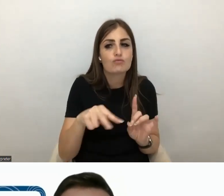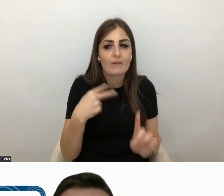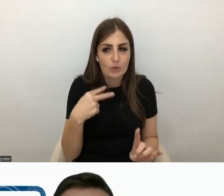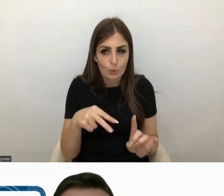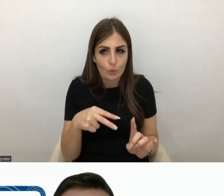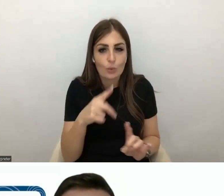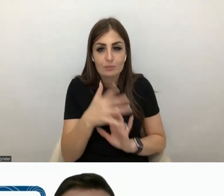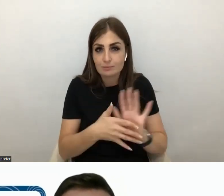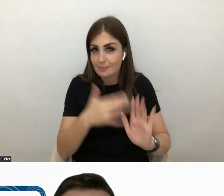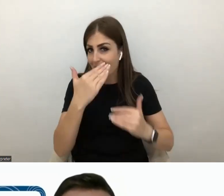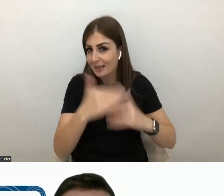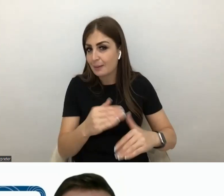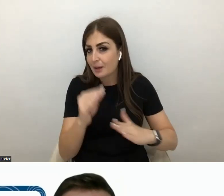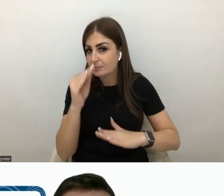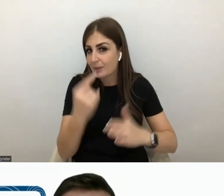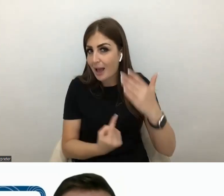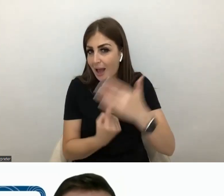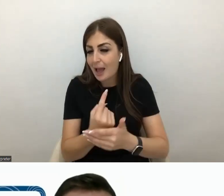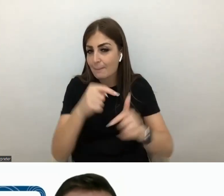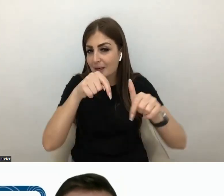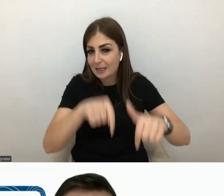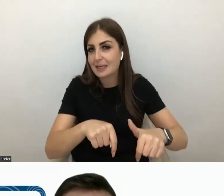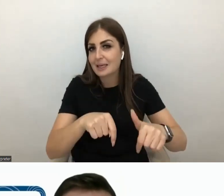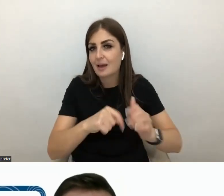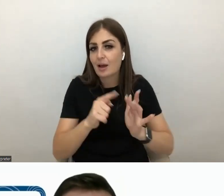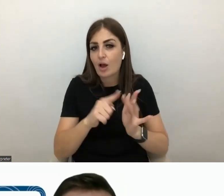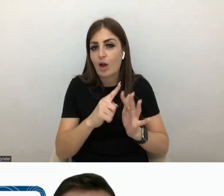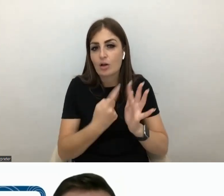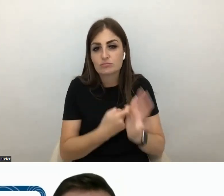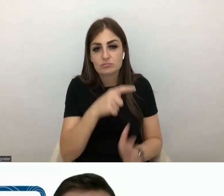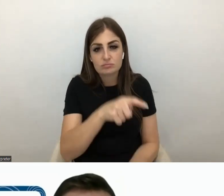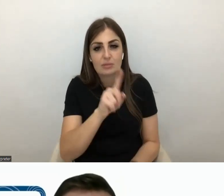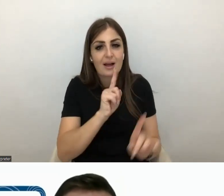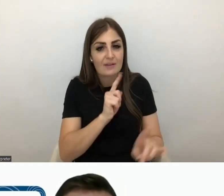Does this limit apply to our IER Advice Service?